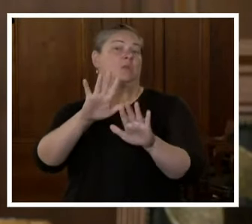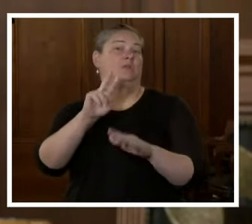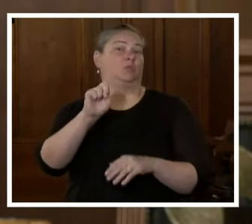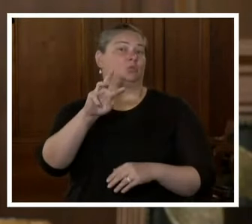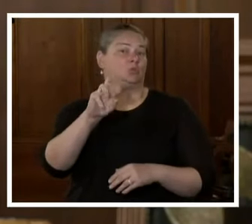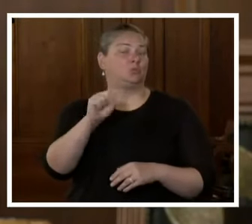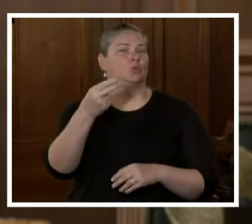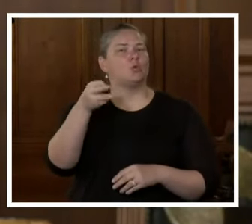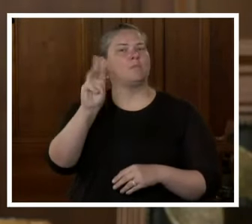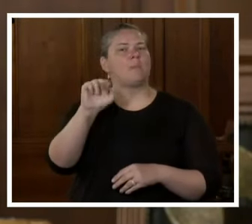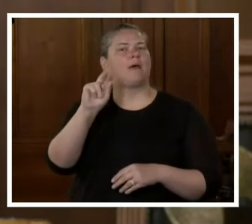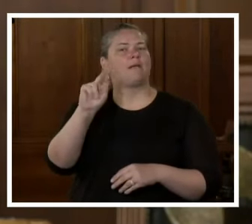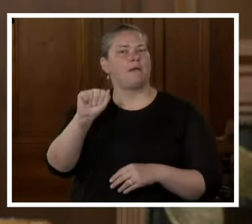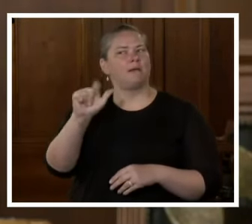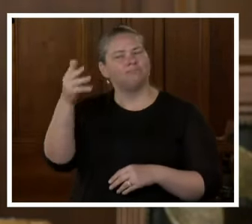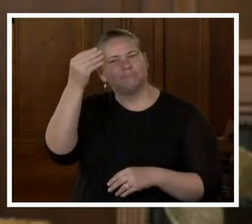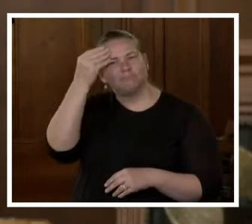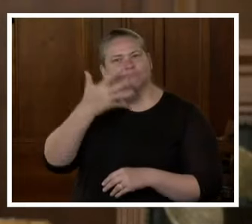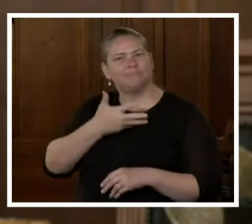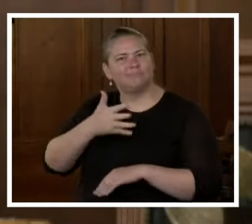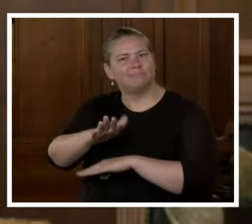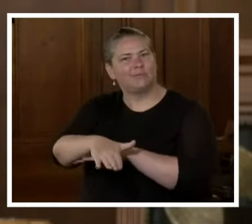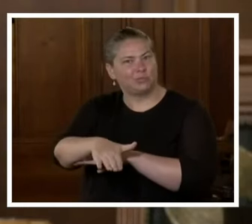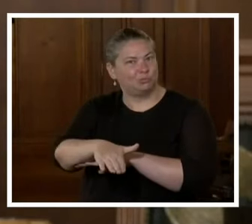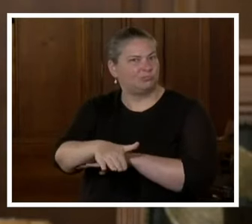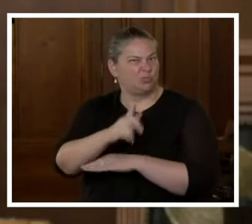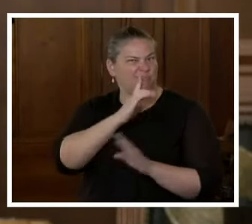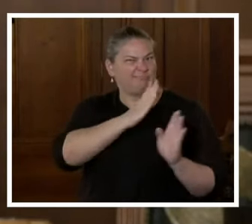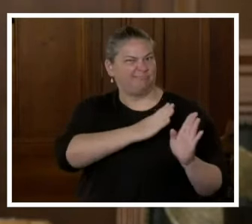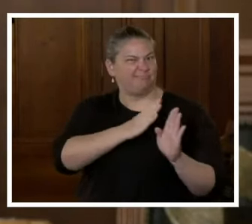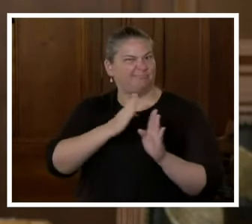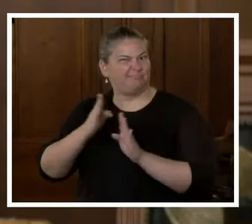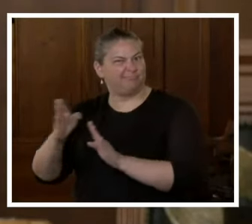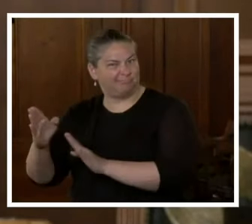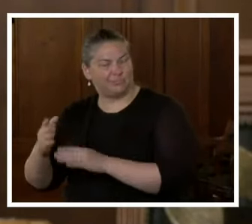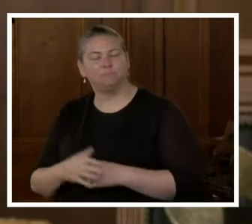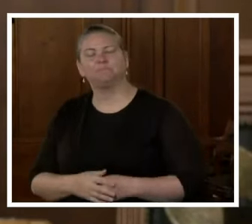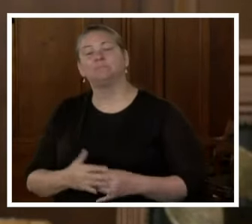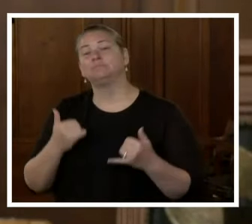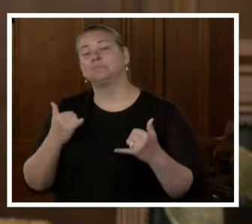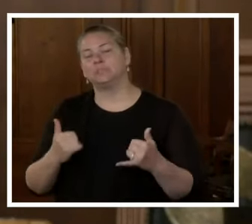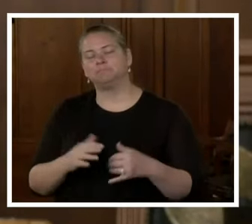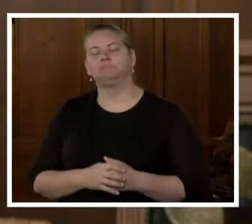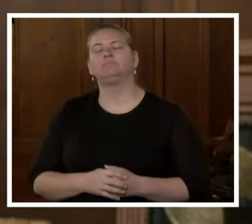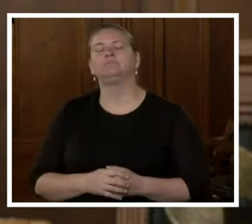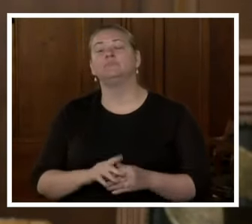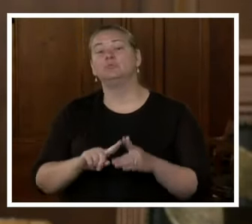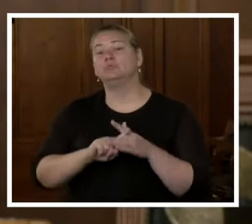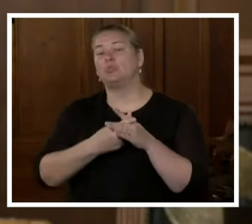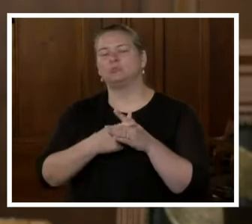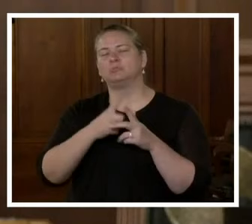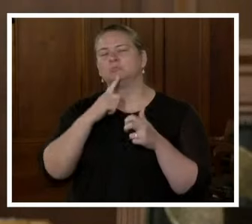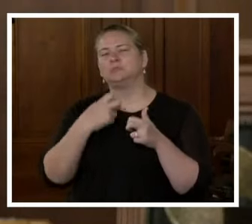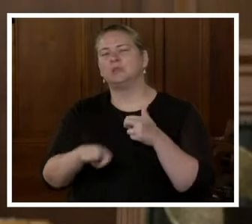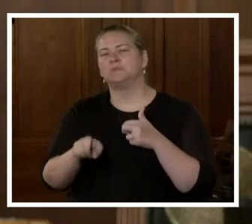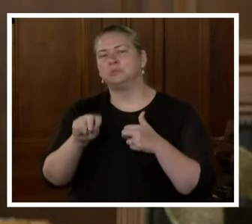THIS VIRUS CAN BE, HOW PRECIOUS ALL OF OUR LIVES ARE, AND AS A